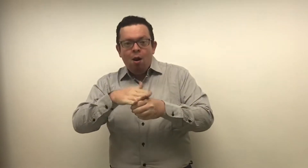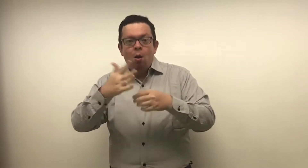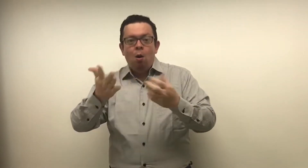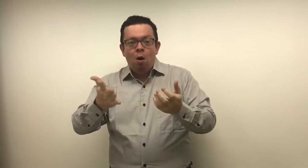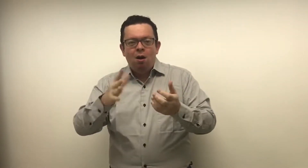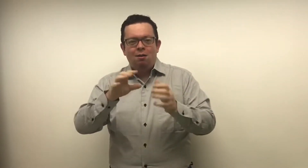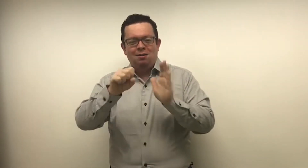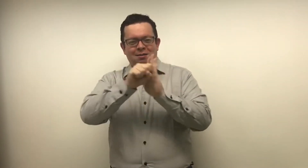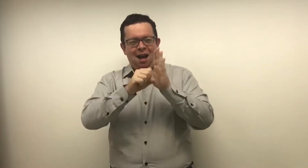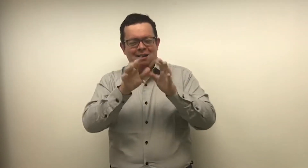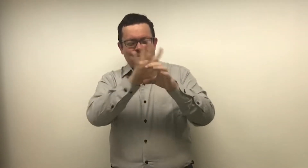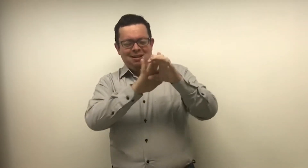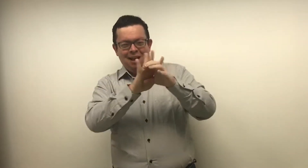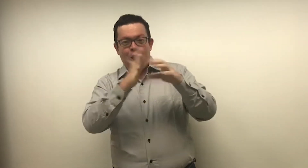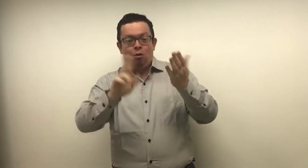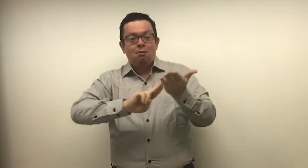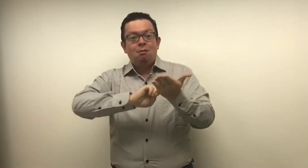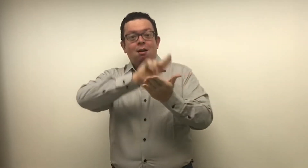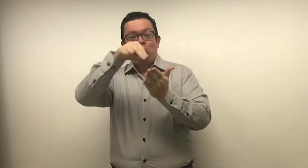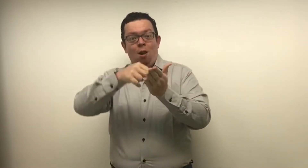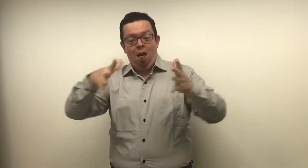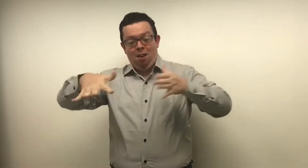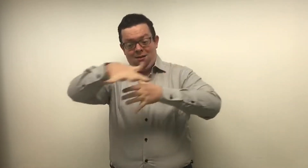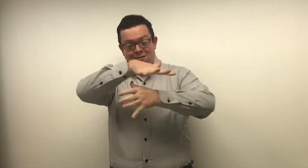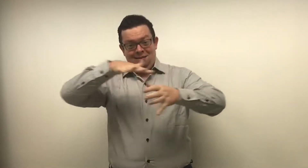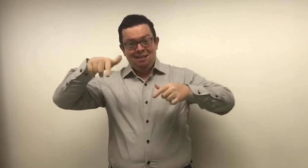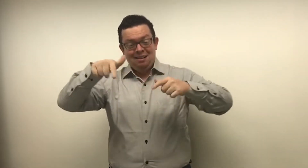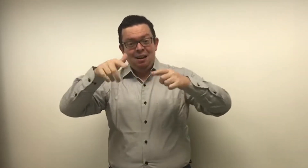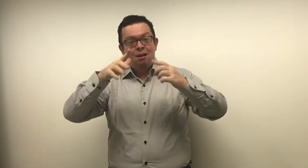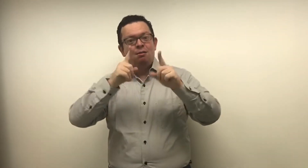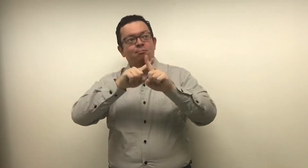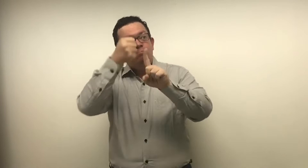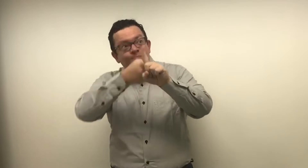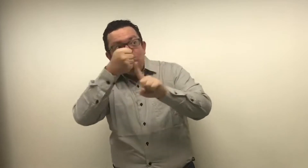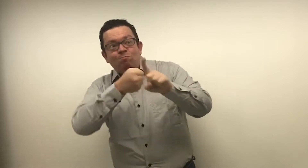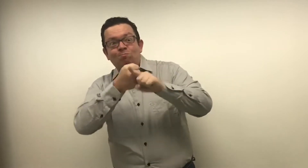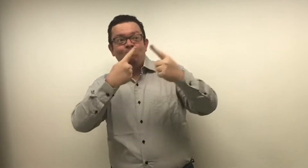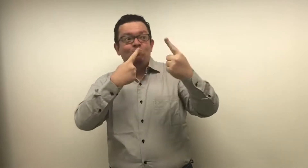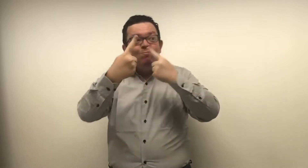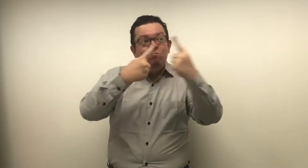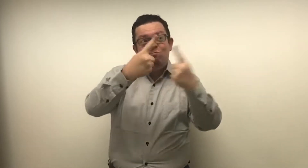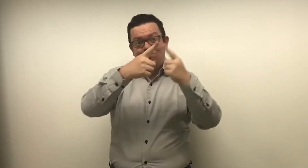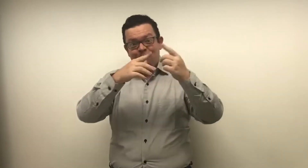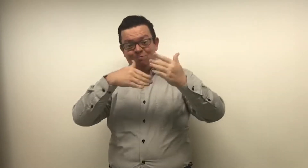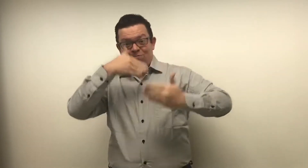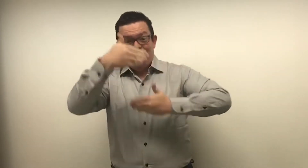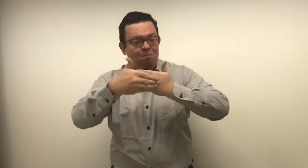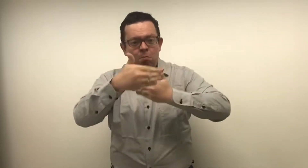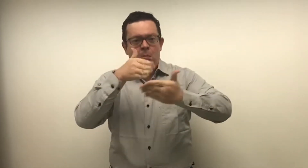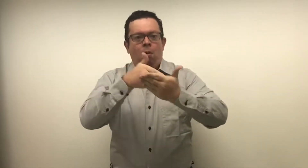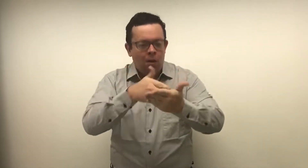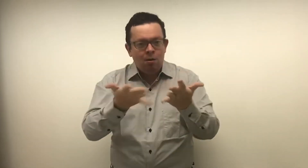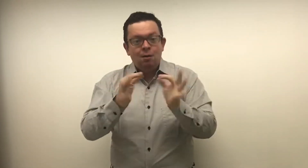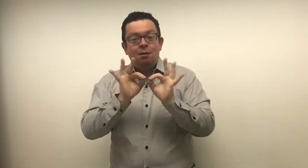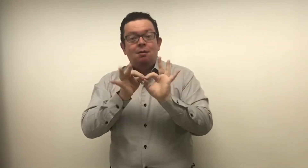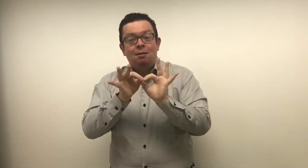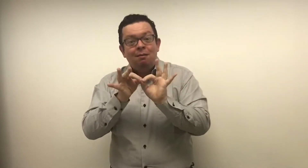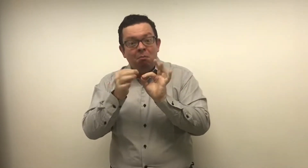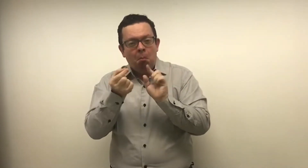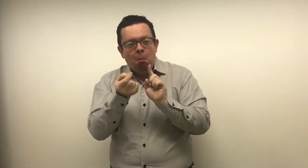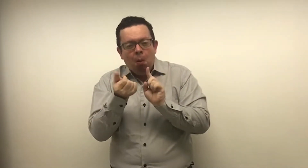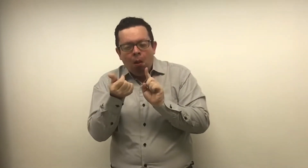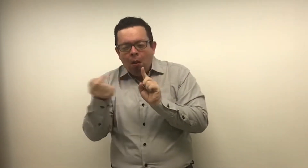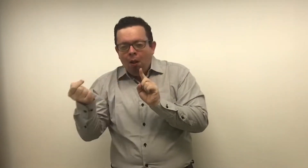on local and national levels. There are few or no